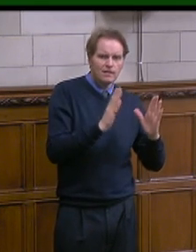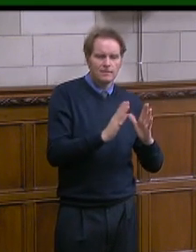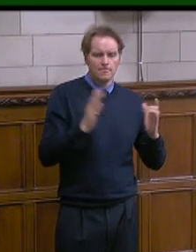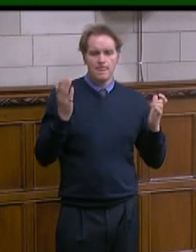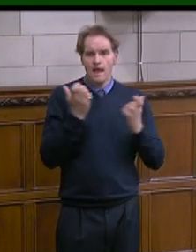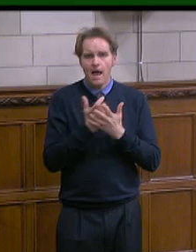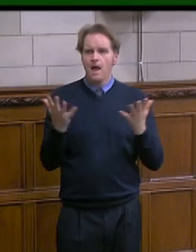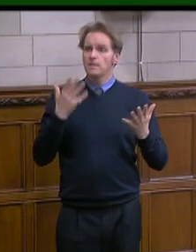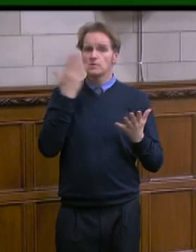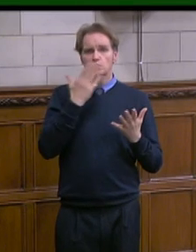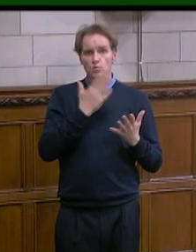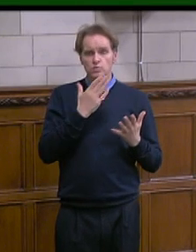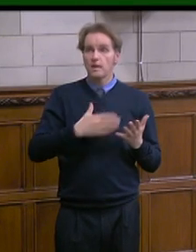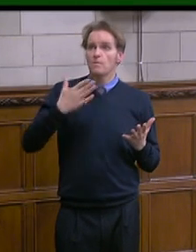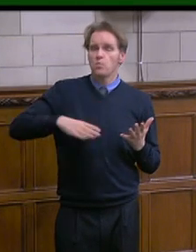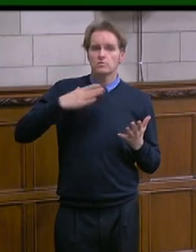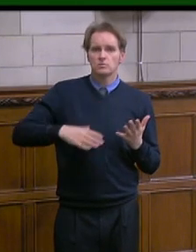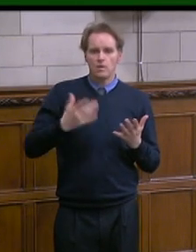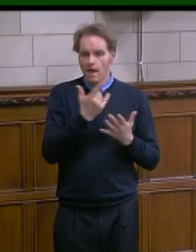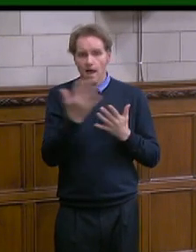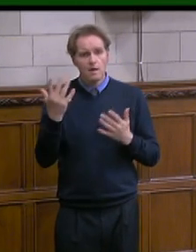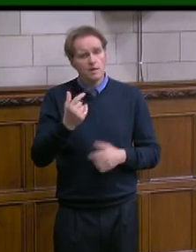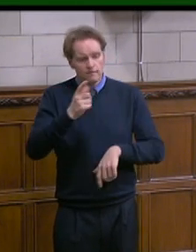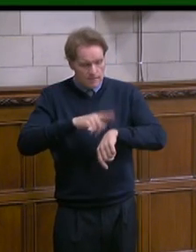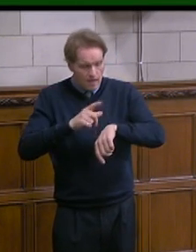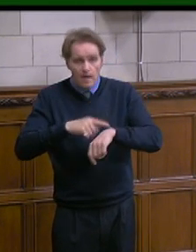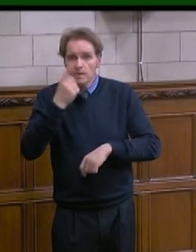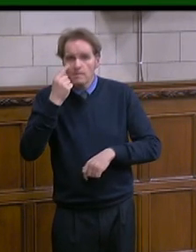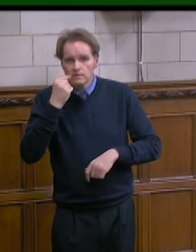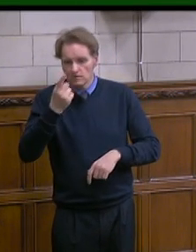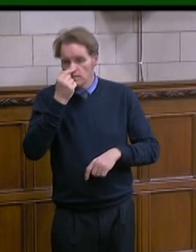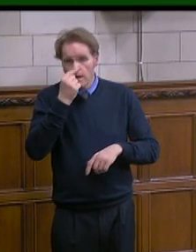teach it, how many have the time or capacity to actually do that?